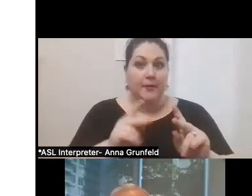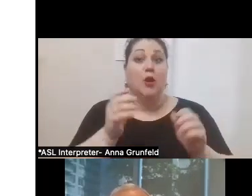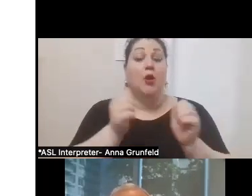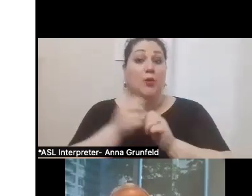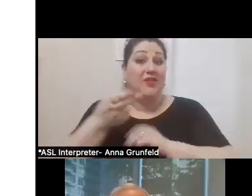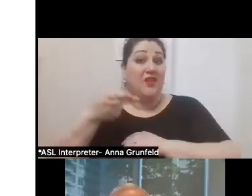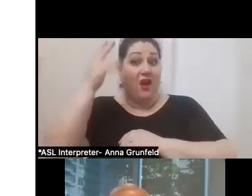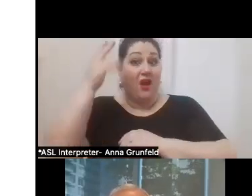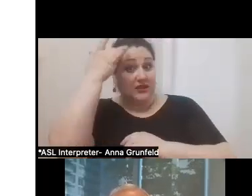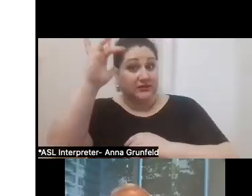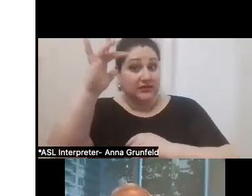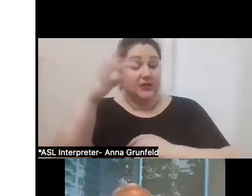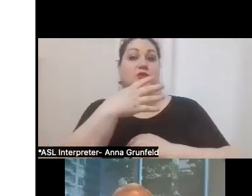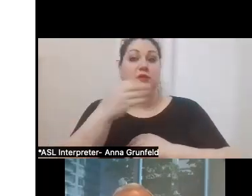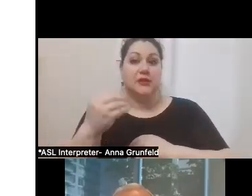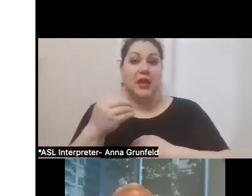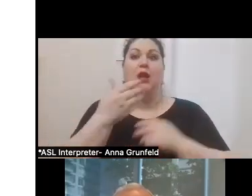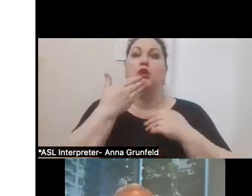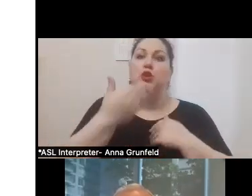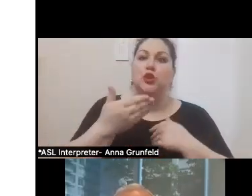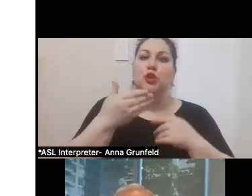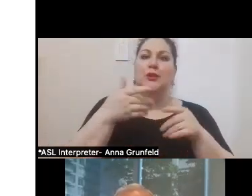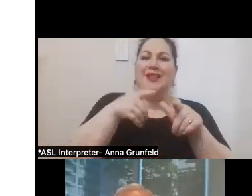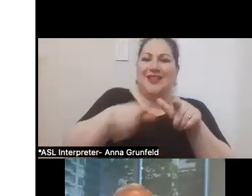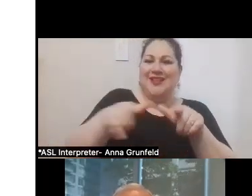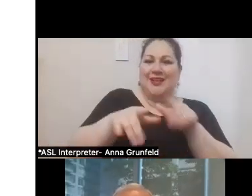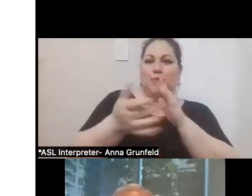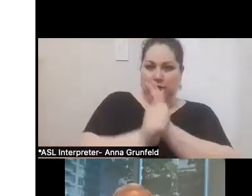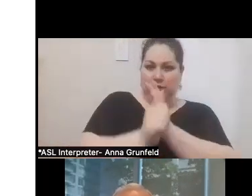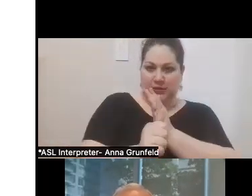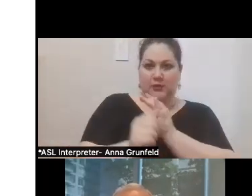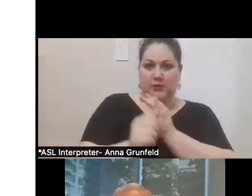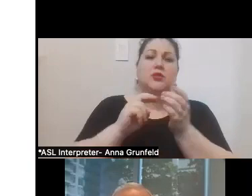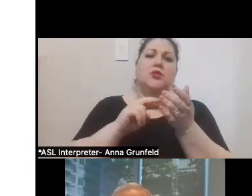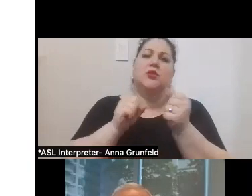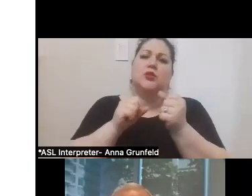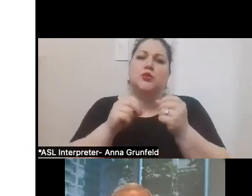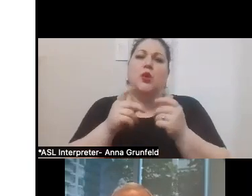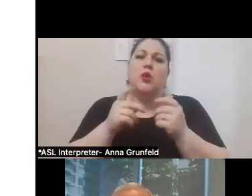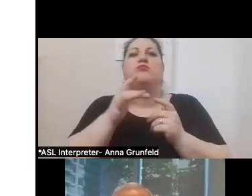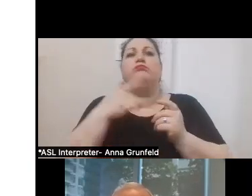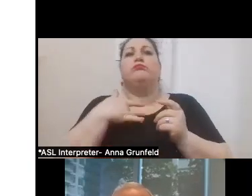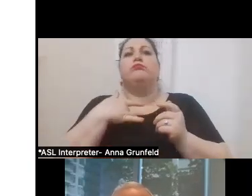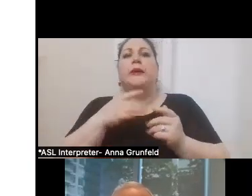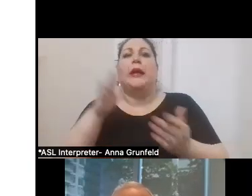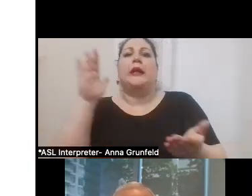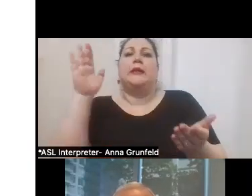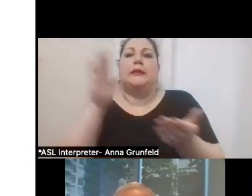So, they're less affected by the symptoms typically associated with autism.